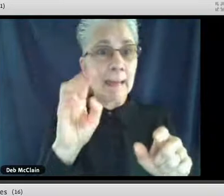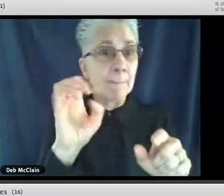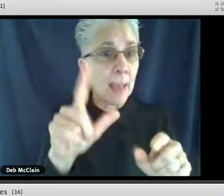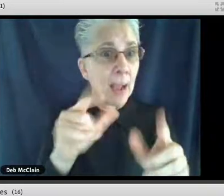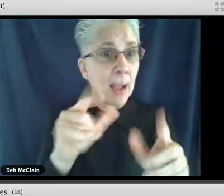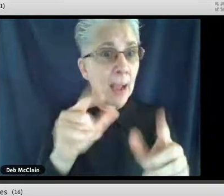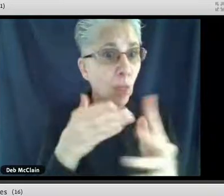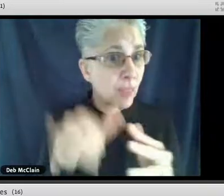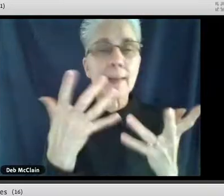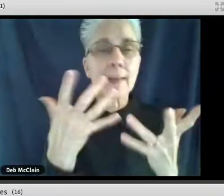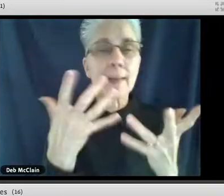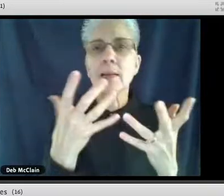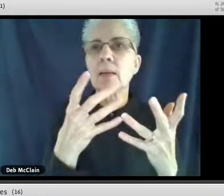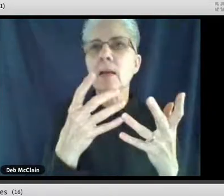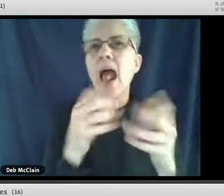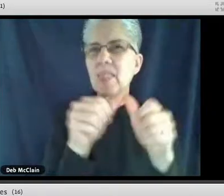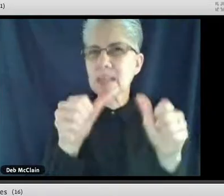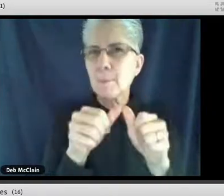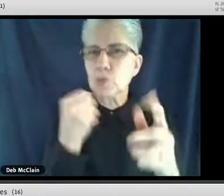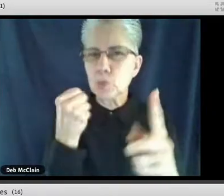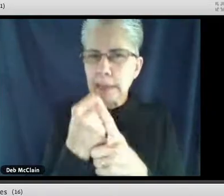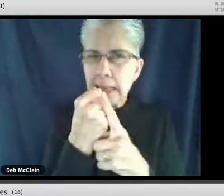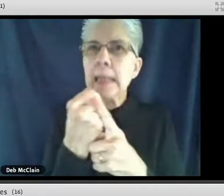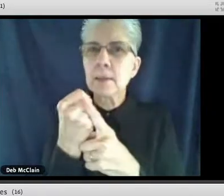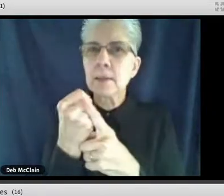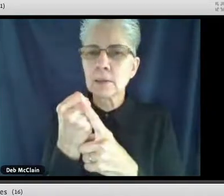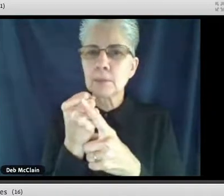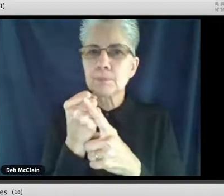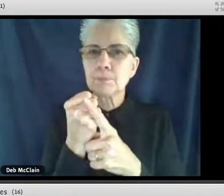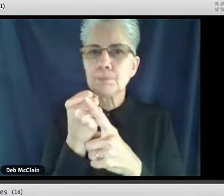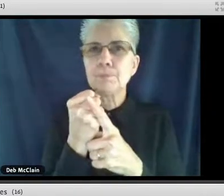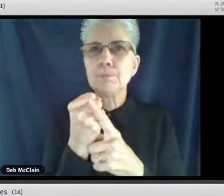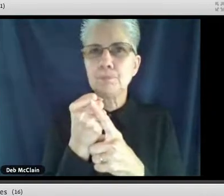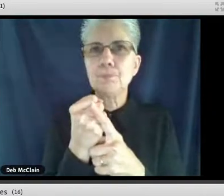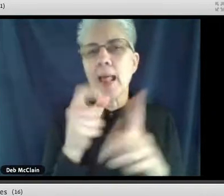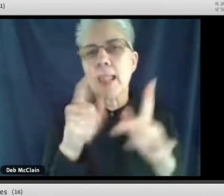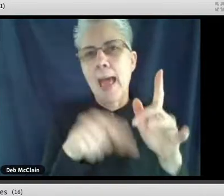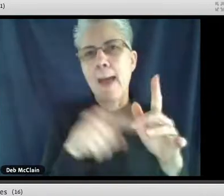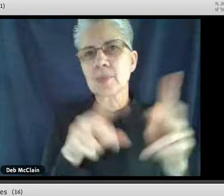This is a place that you can hit those lapse users, people who don't visit your website,